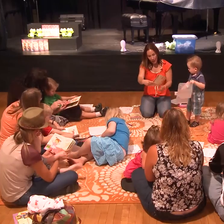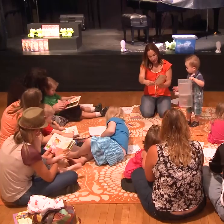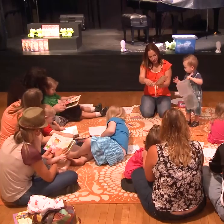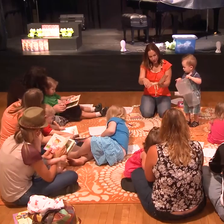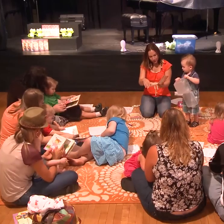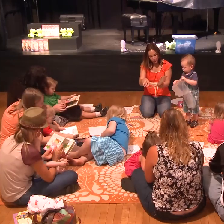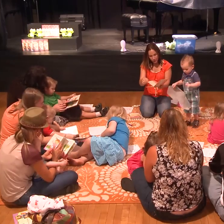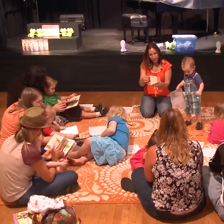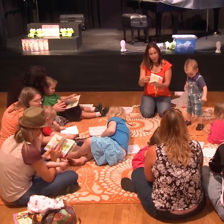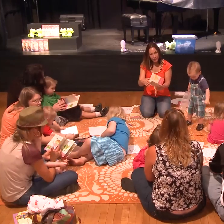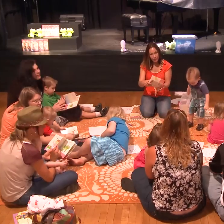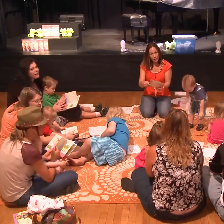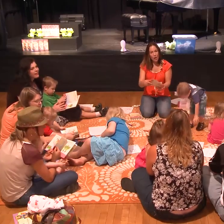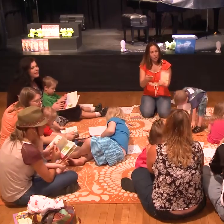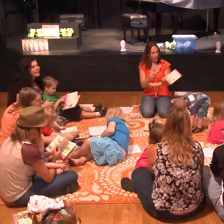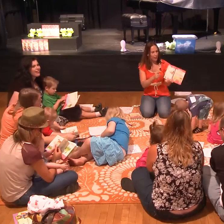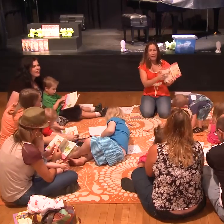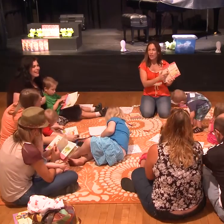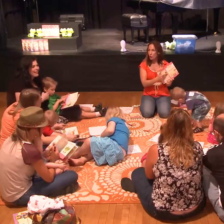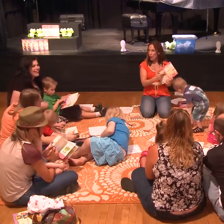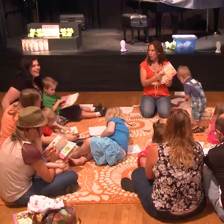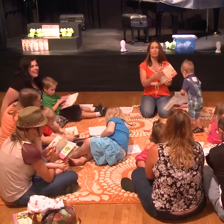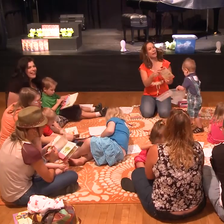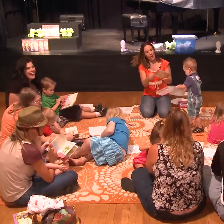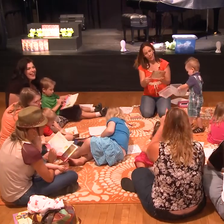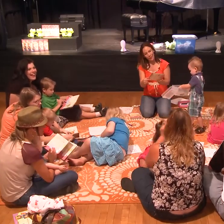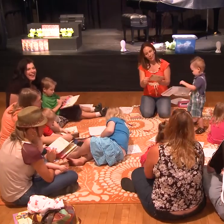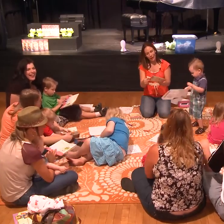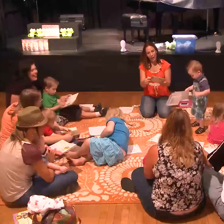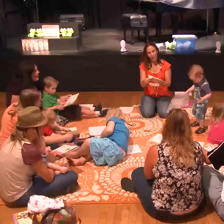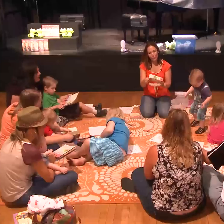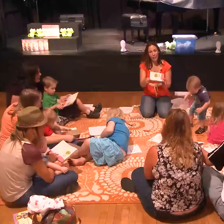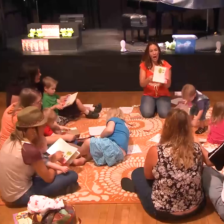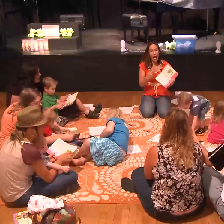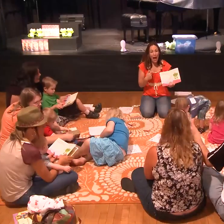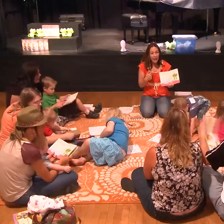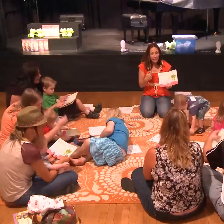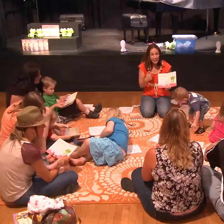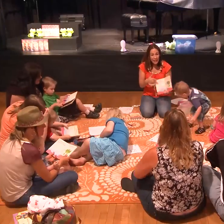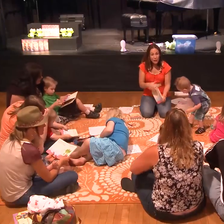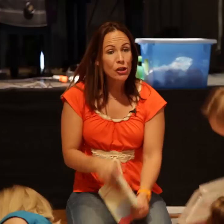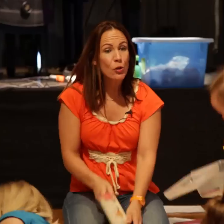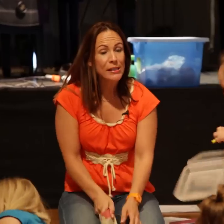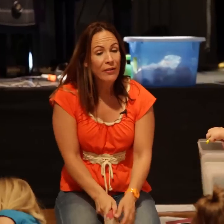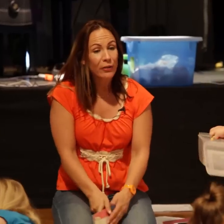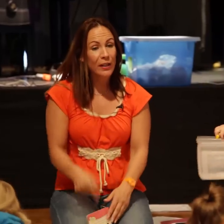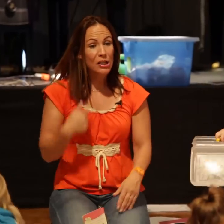Rachel. She's pointing to you. She's like there's Rachel. I finished. Do you know the sign for FINISHED?